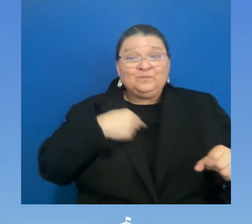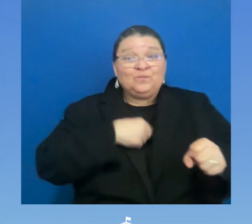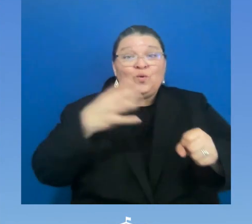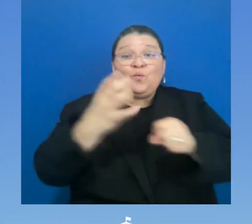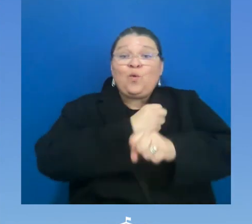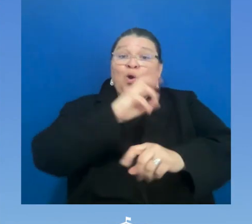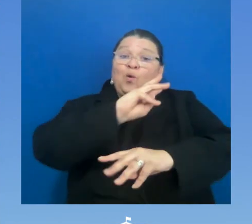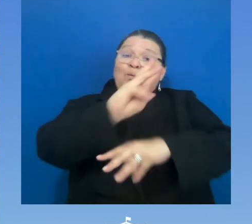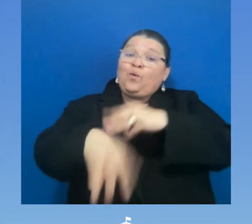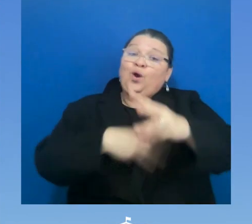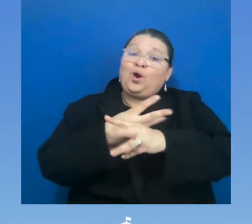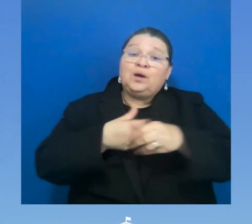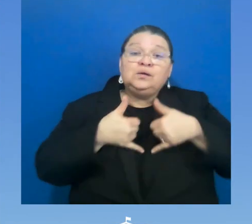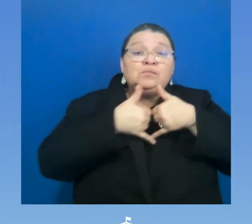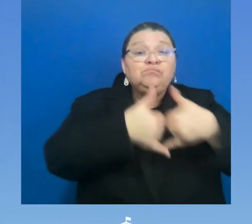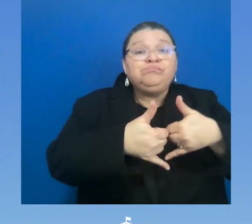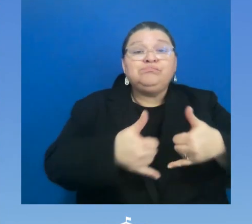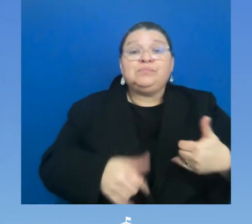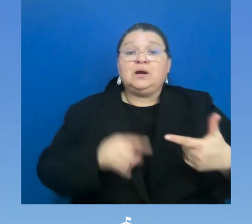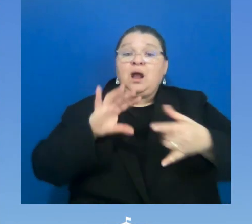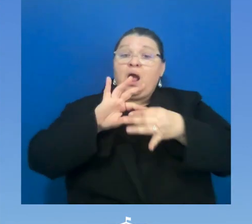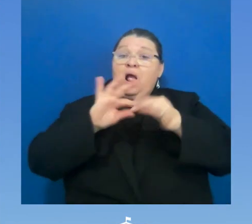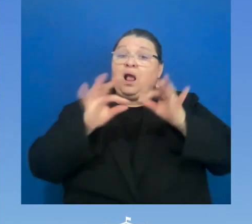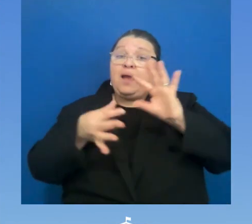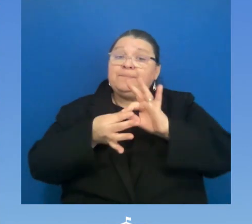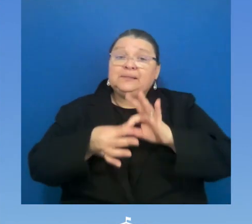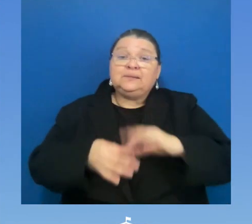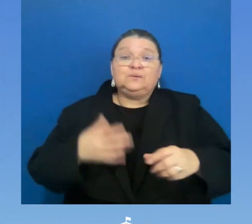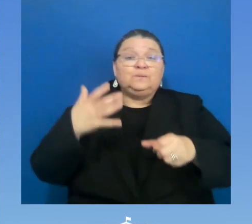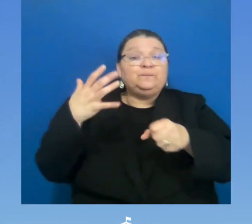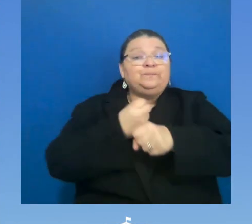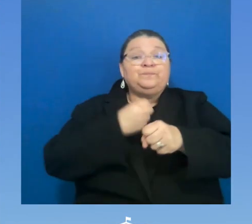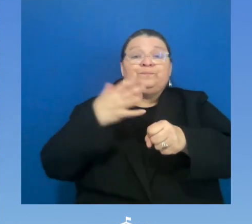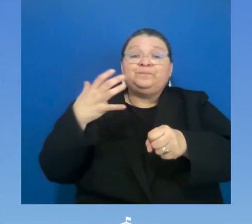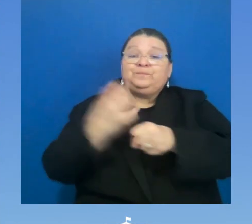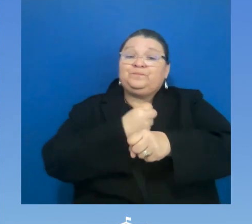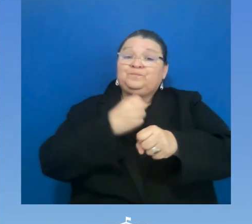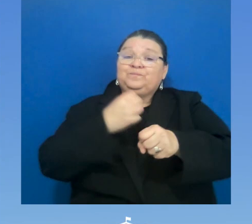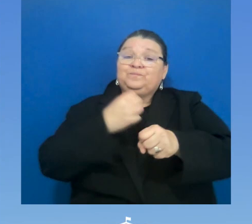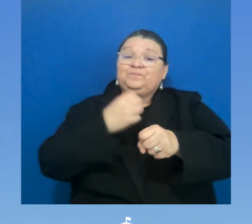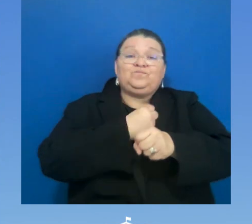And the second part is to fight and raise the bar higher. And so, I think, for me,